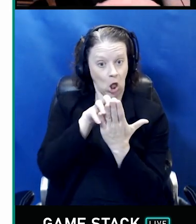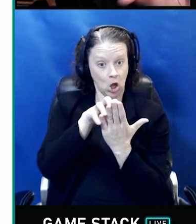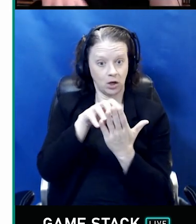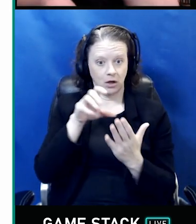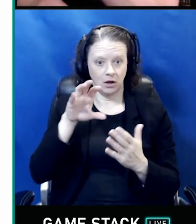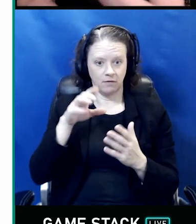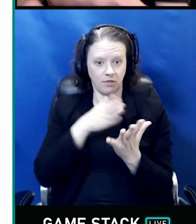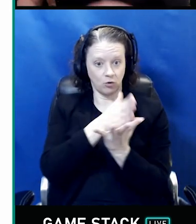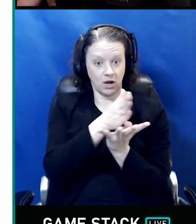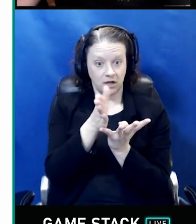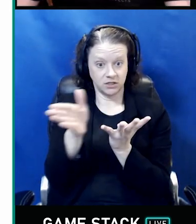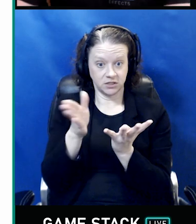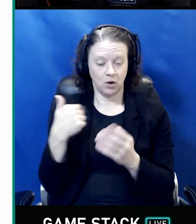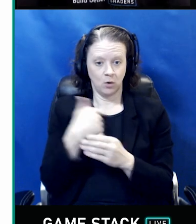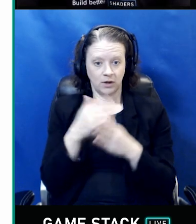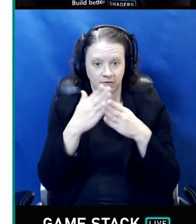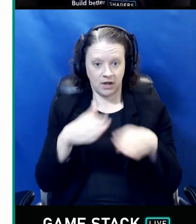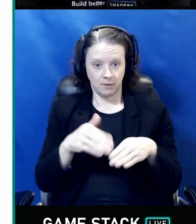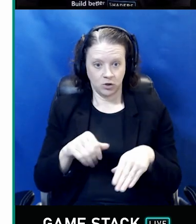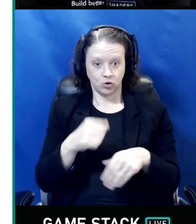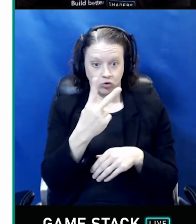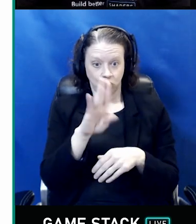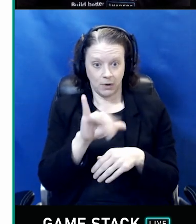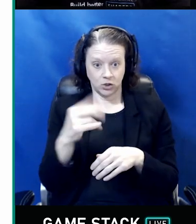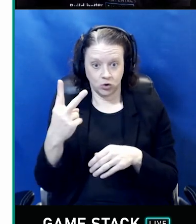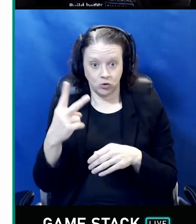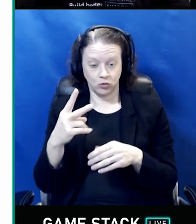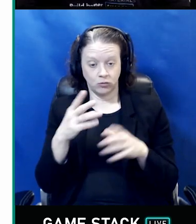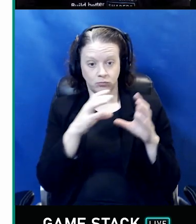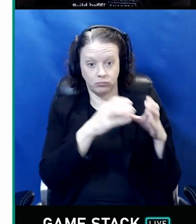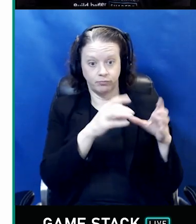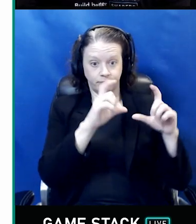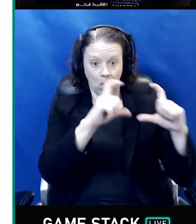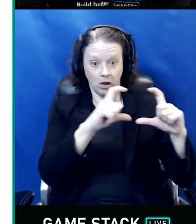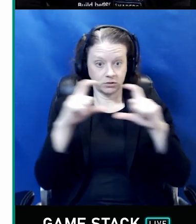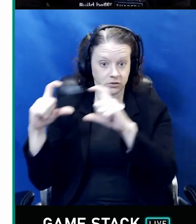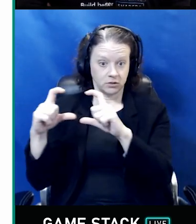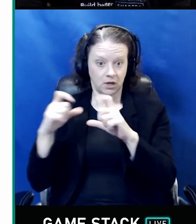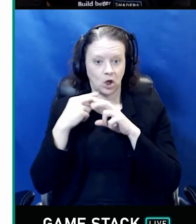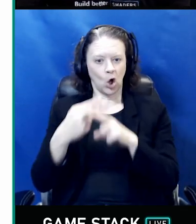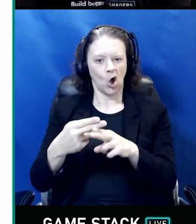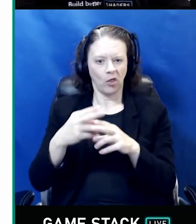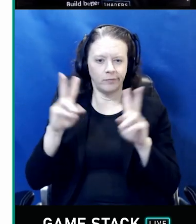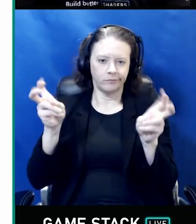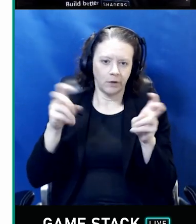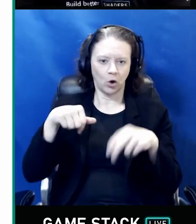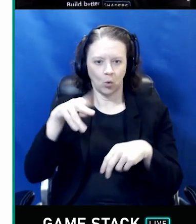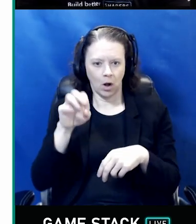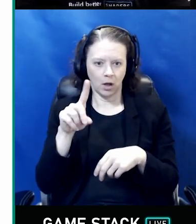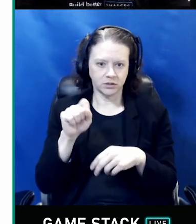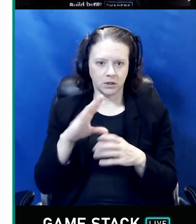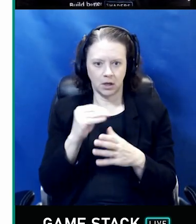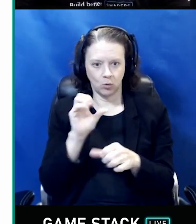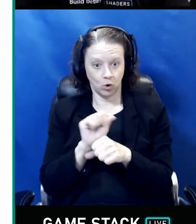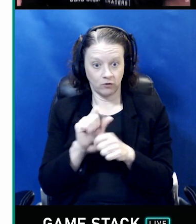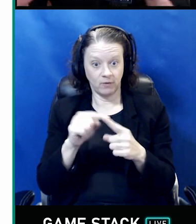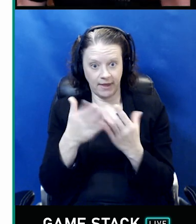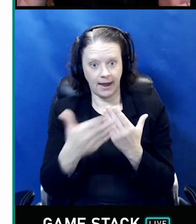of threads and we're just going to divide them into 2x2 blocks and call those quads and work from that. So it's important to note these are your